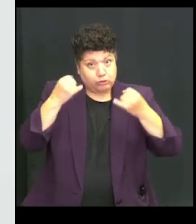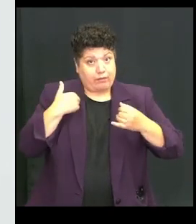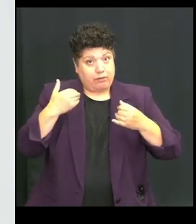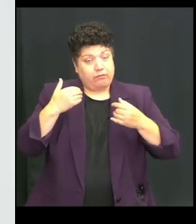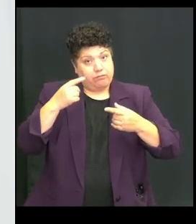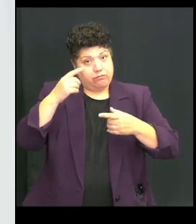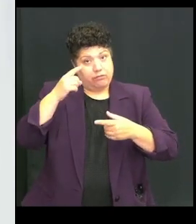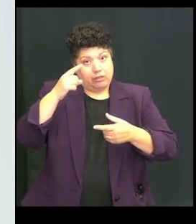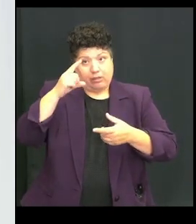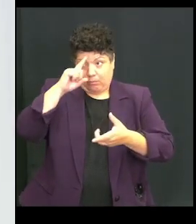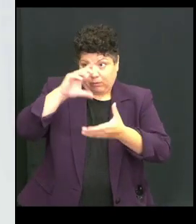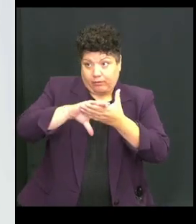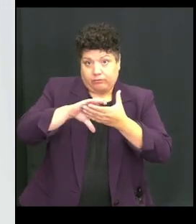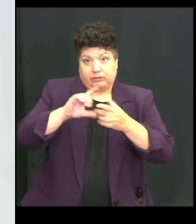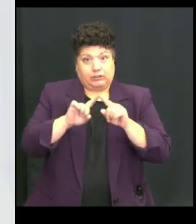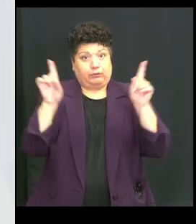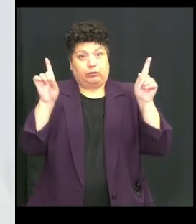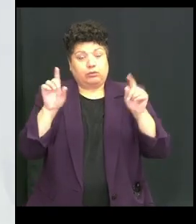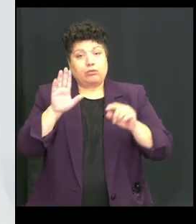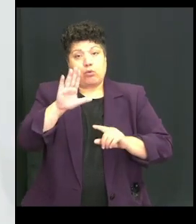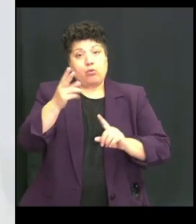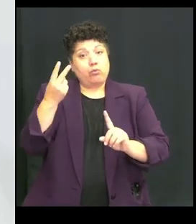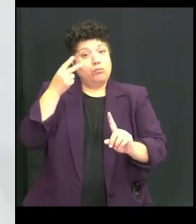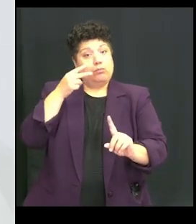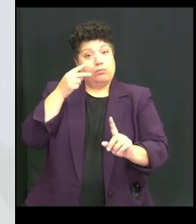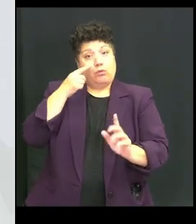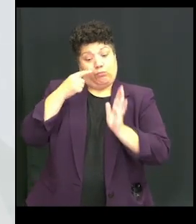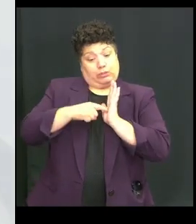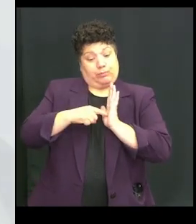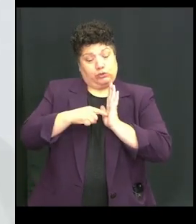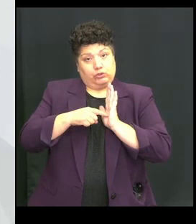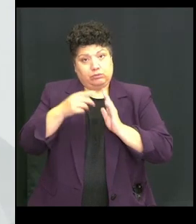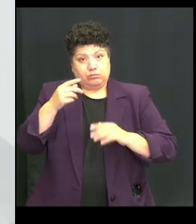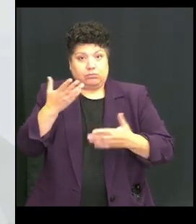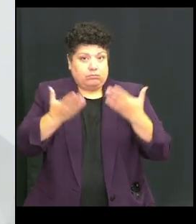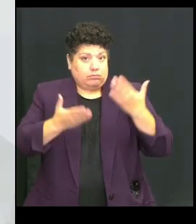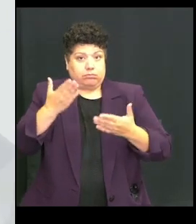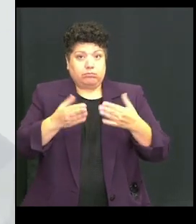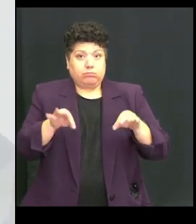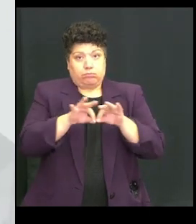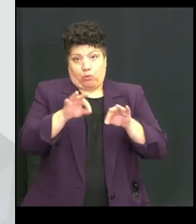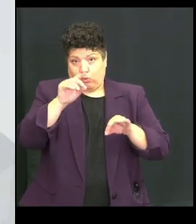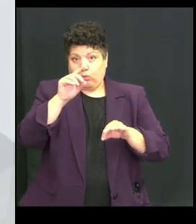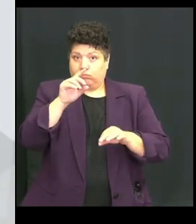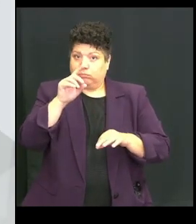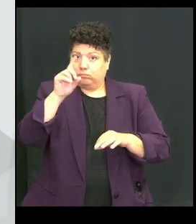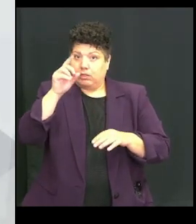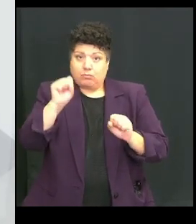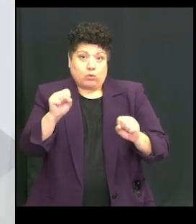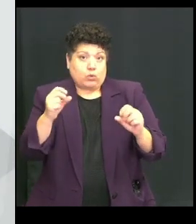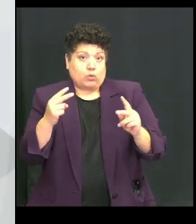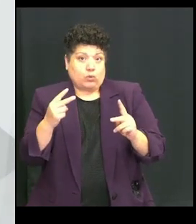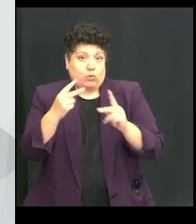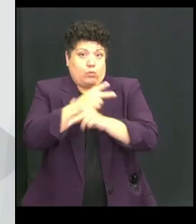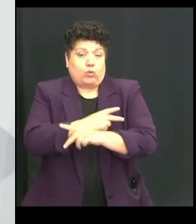So those perceptions might matter in their own right at intensifying affective polarization.